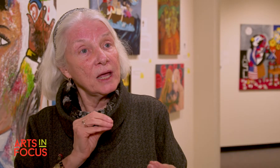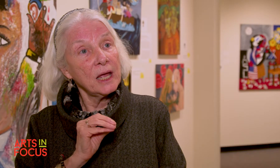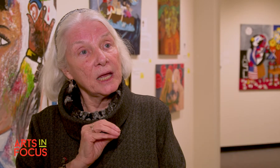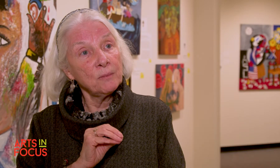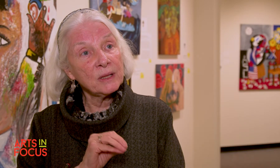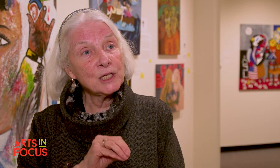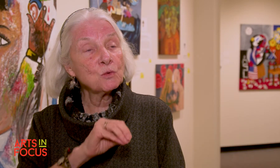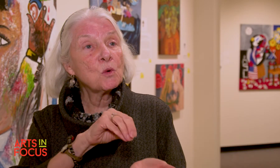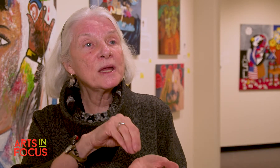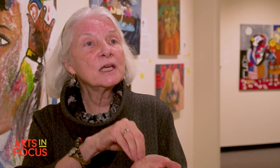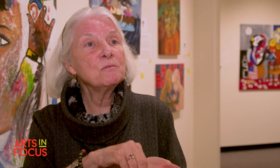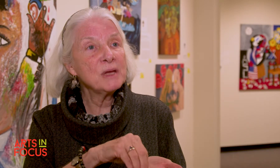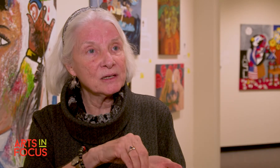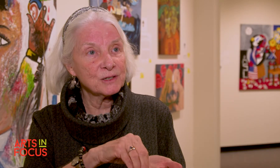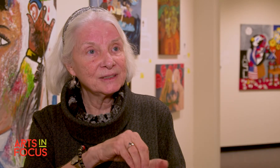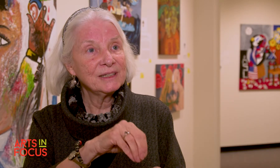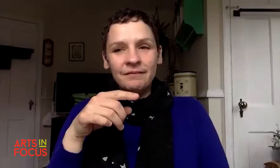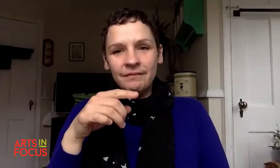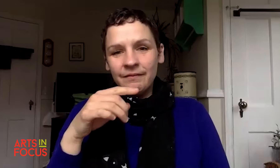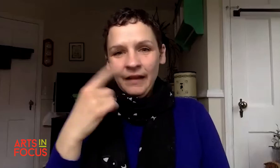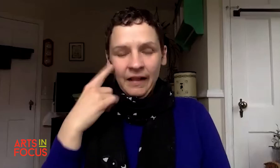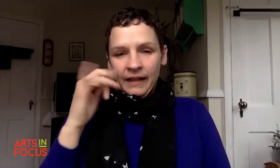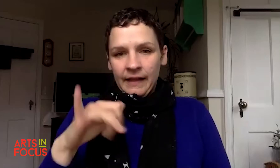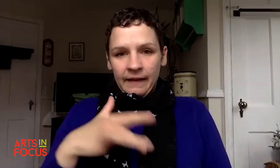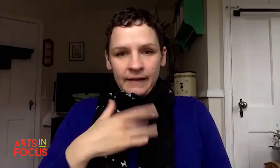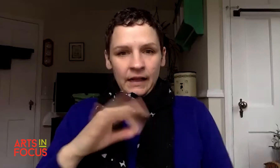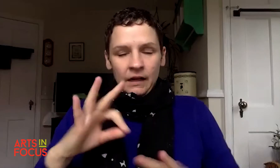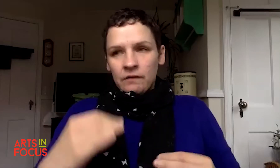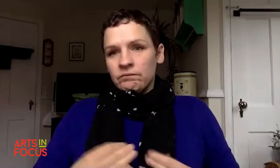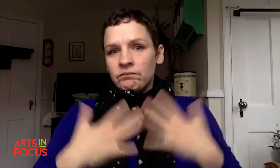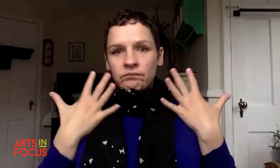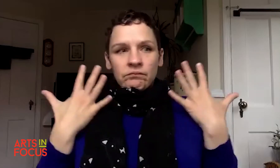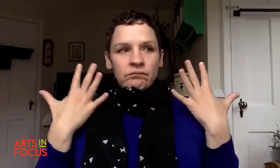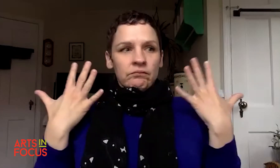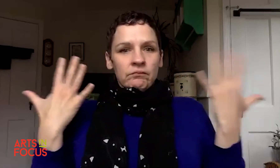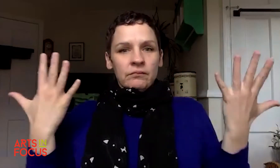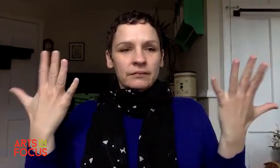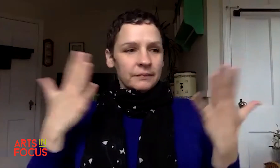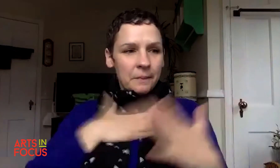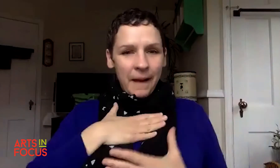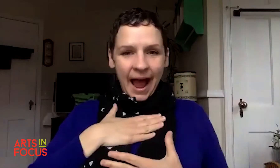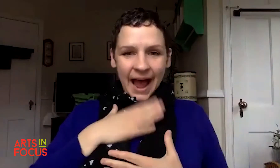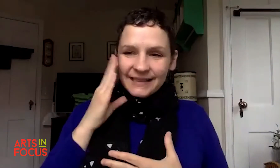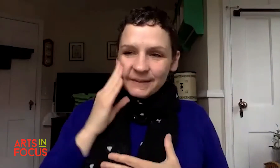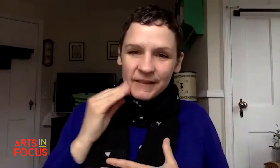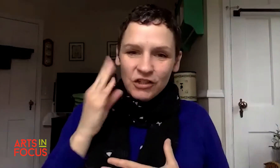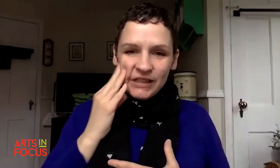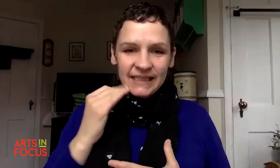a place where we can meet. Tabitha: I think that feeling of inspiration and...